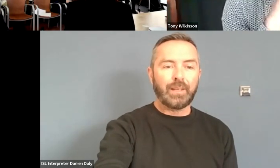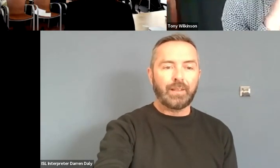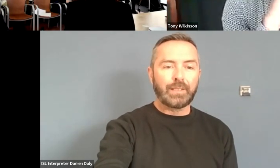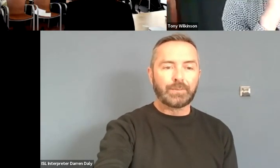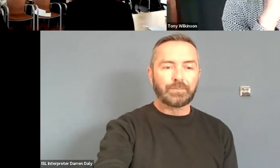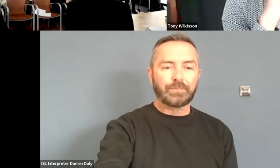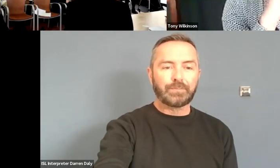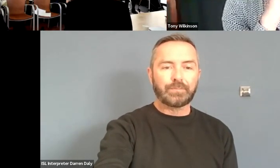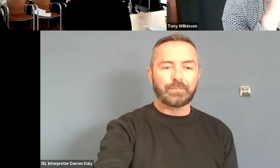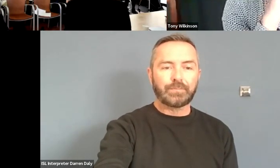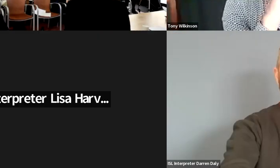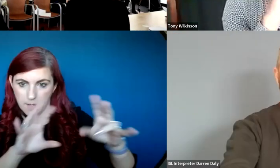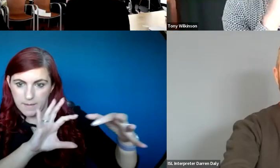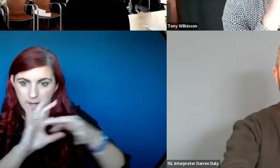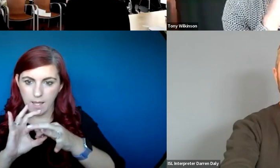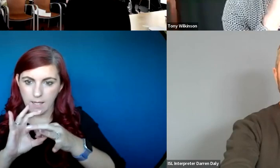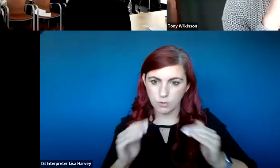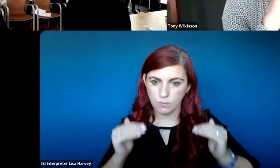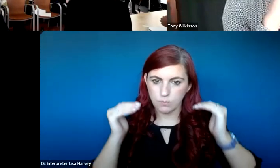sustainable development goals?